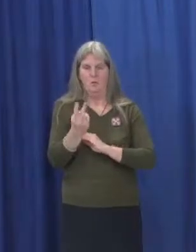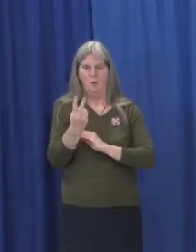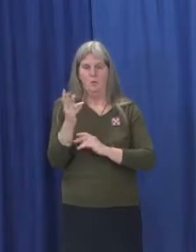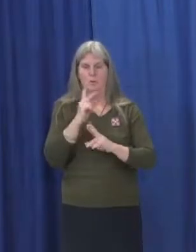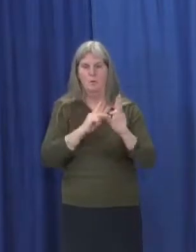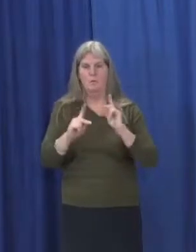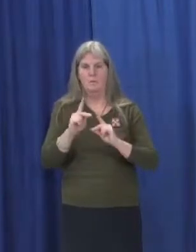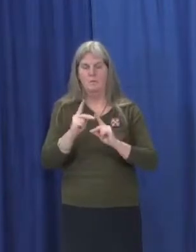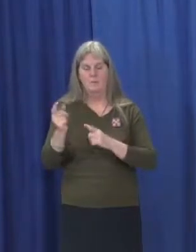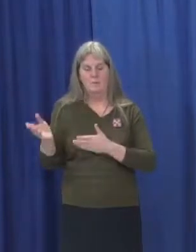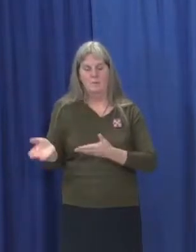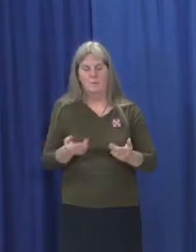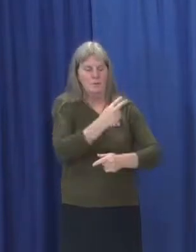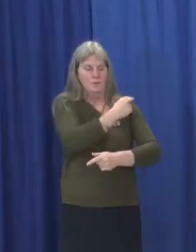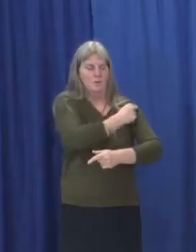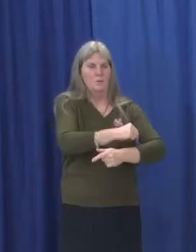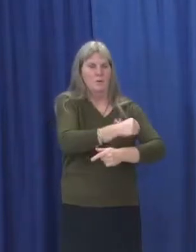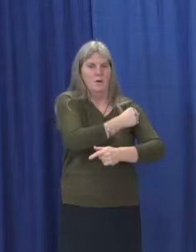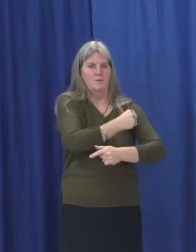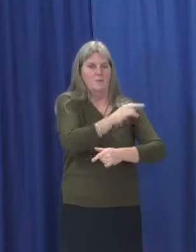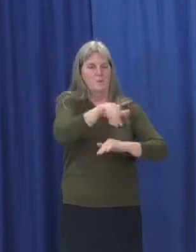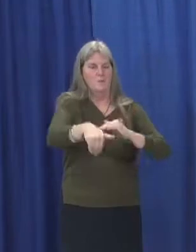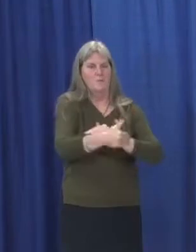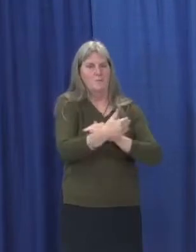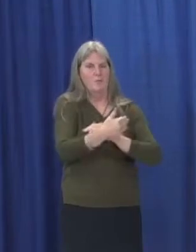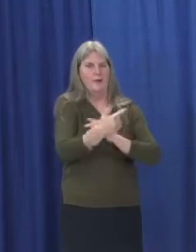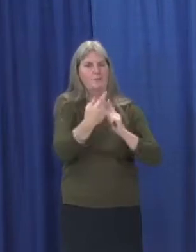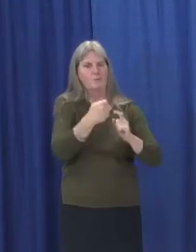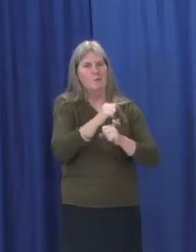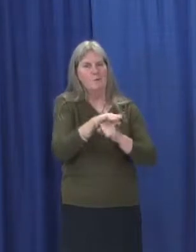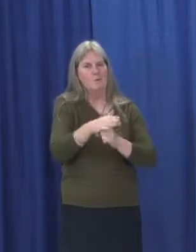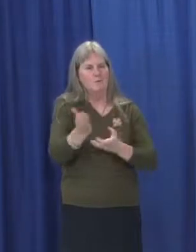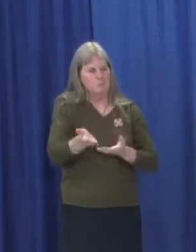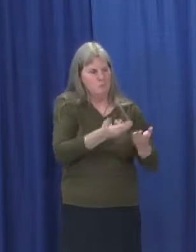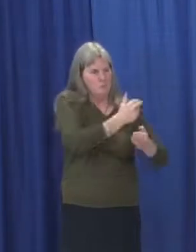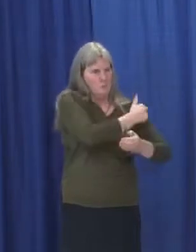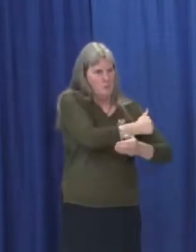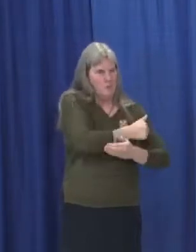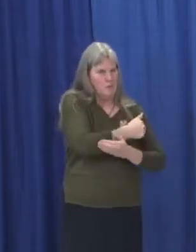hospitalized overnight due to COVID-19 and both were